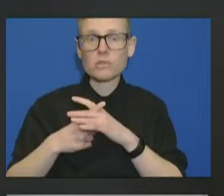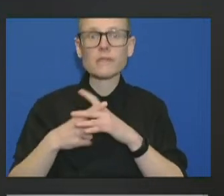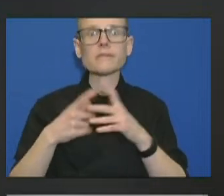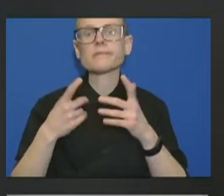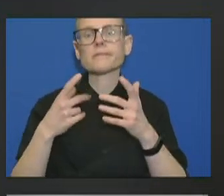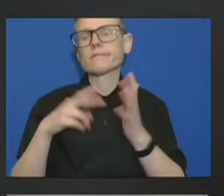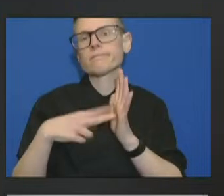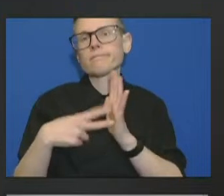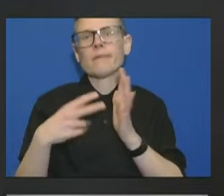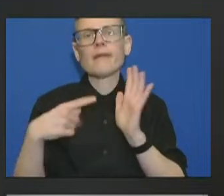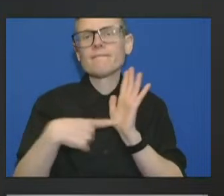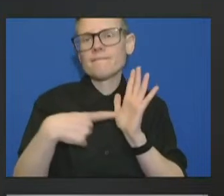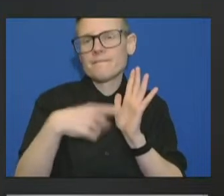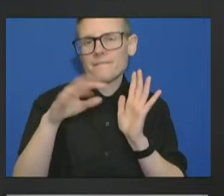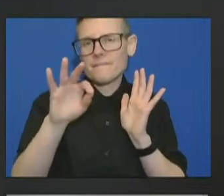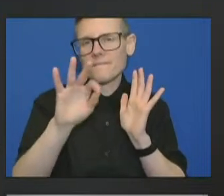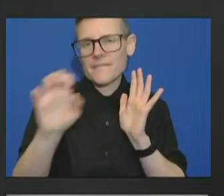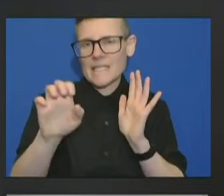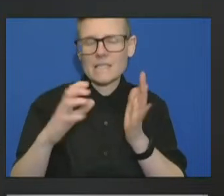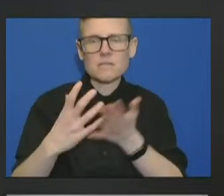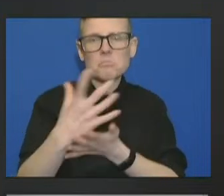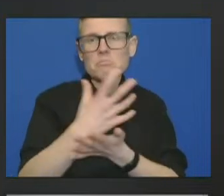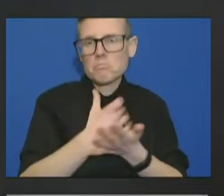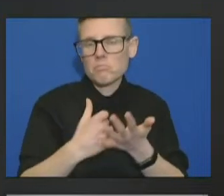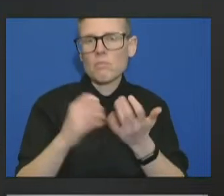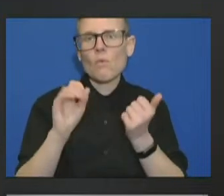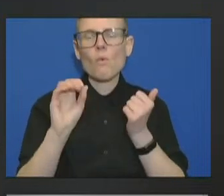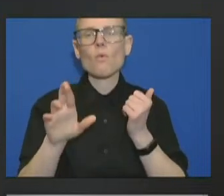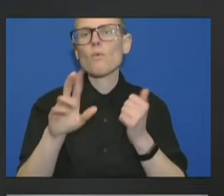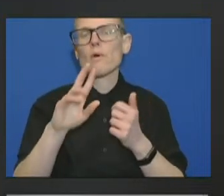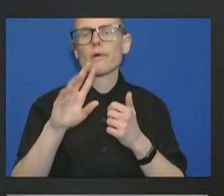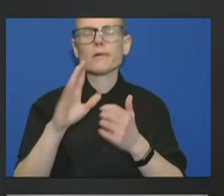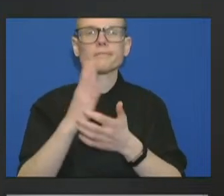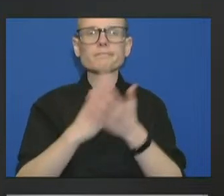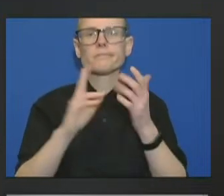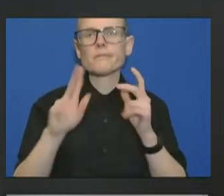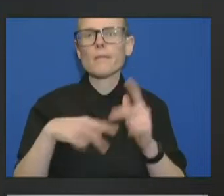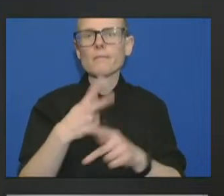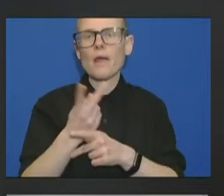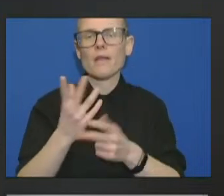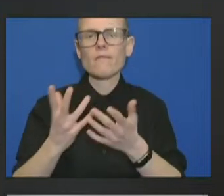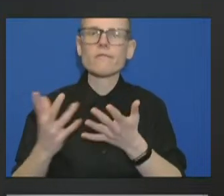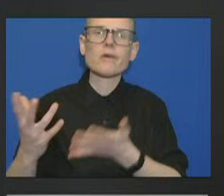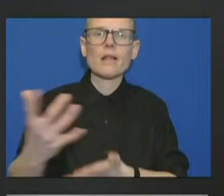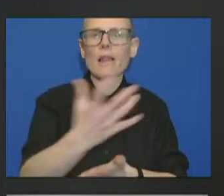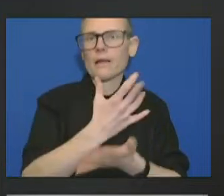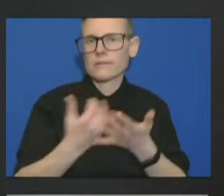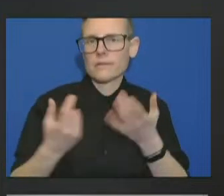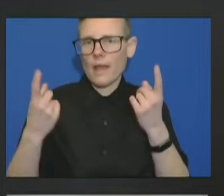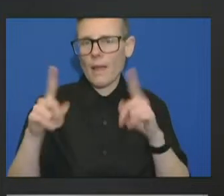of our business operation. Other sources have to do and we